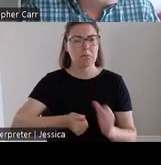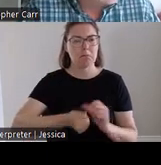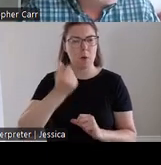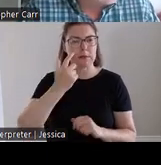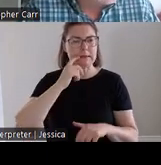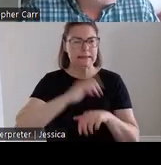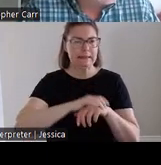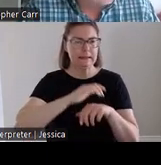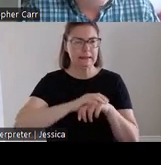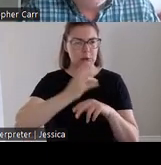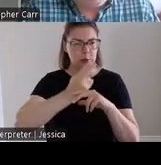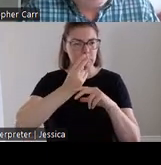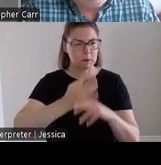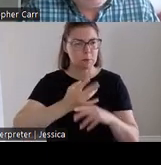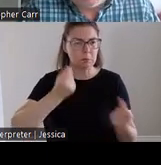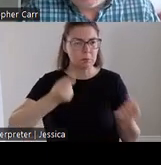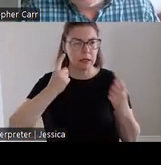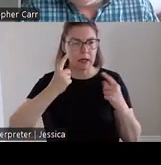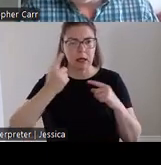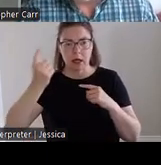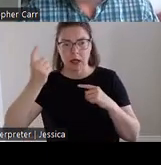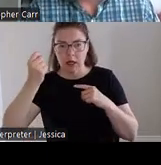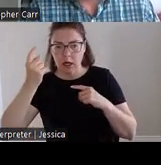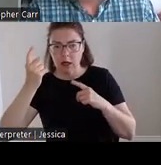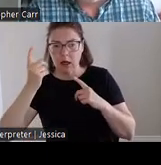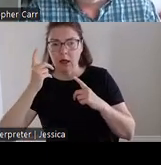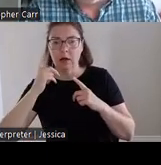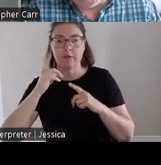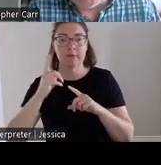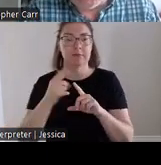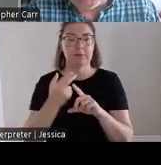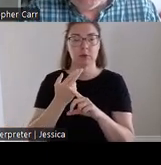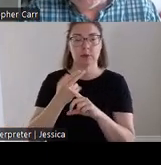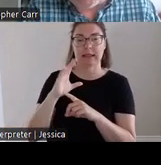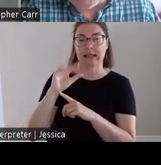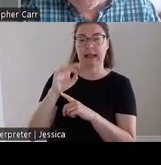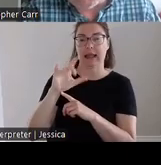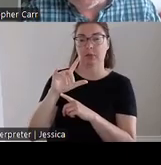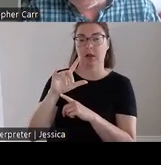despite the...camel case format, but not to speakers of other languages.